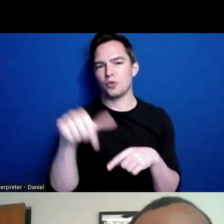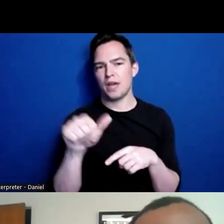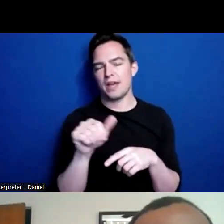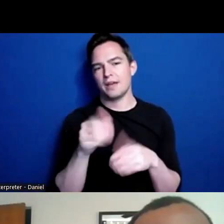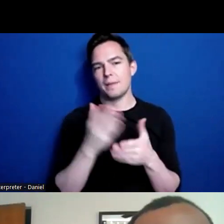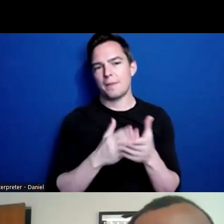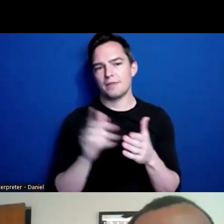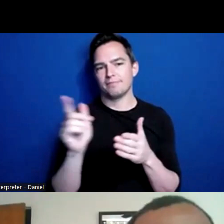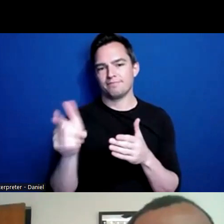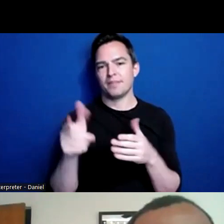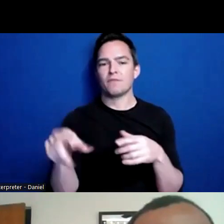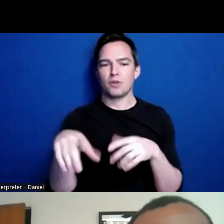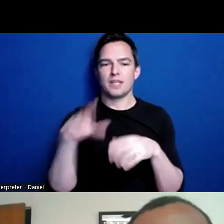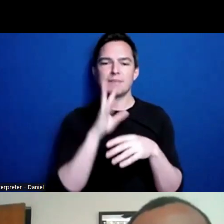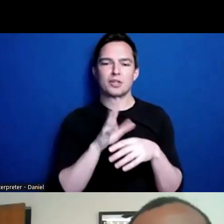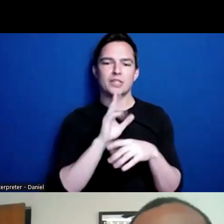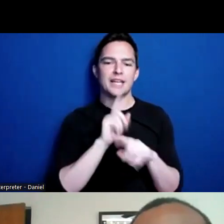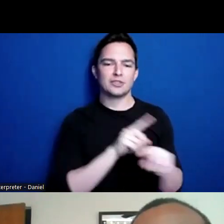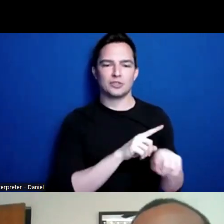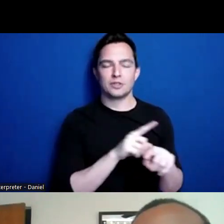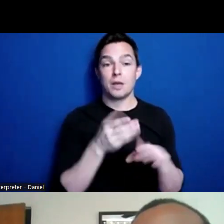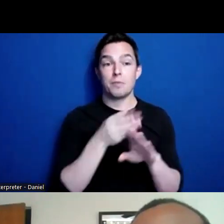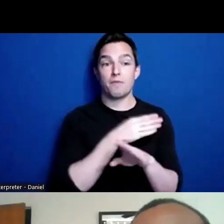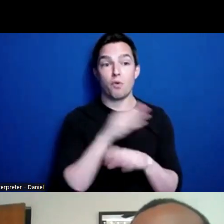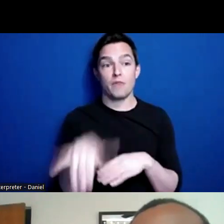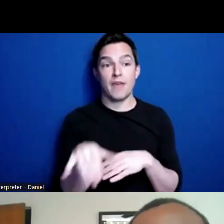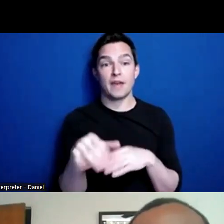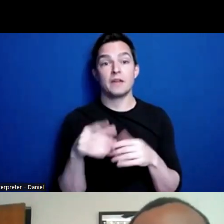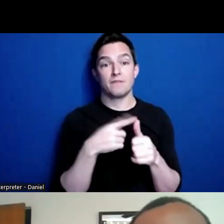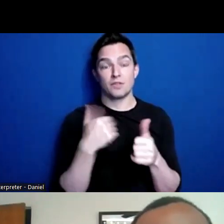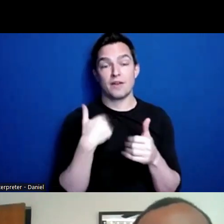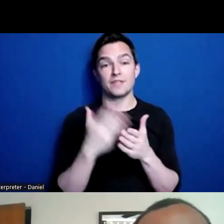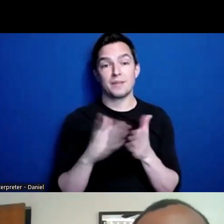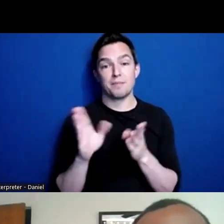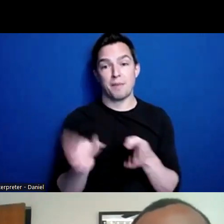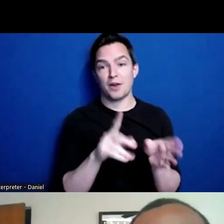to answer. But before we get to that, we have some prepared some questions for our panelists,